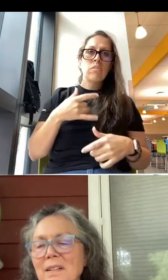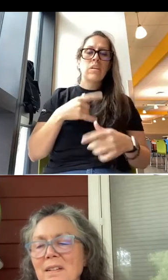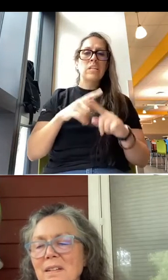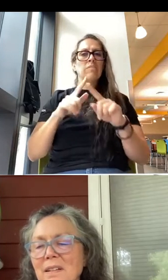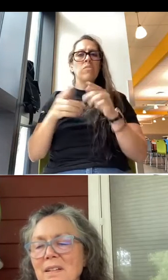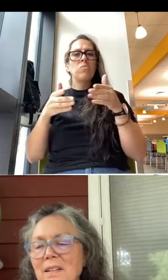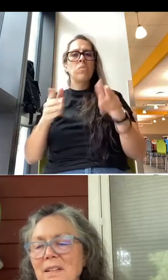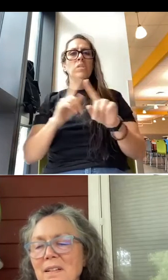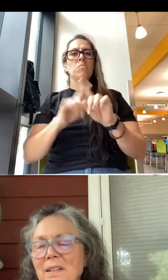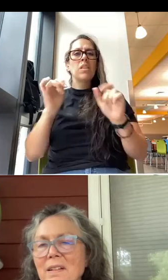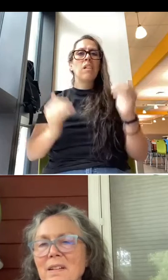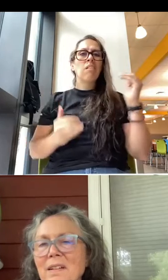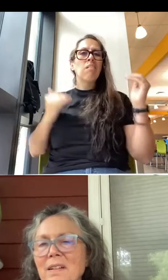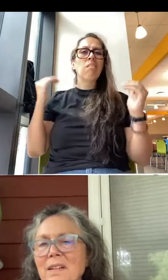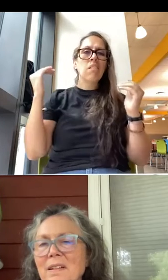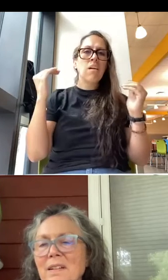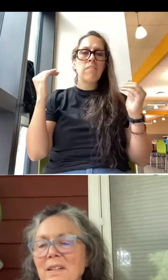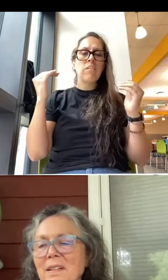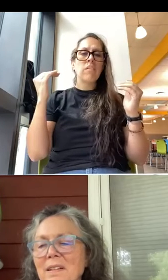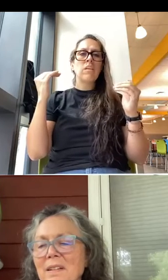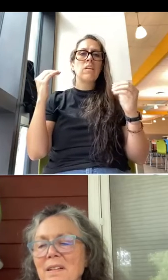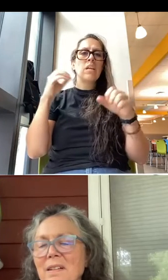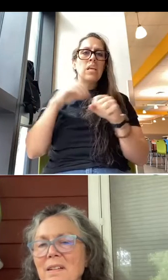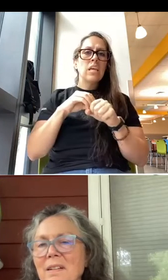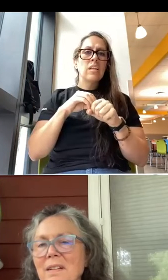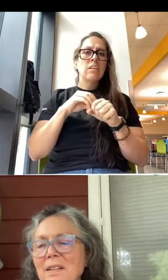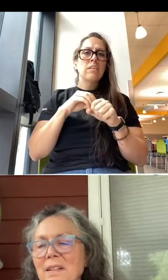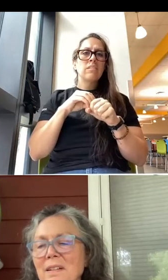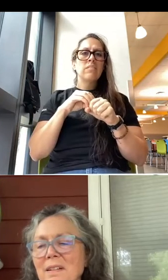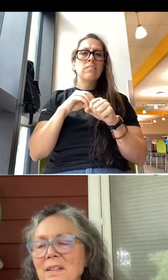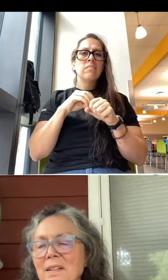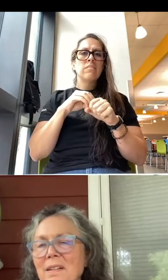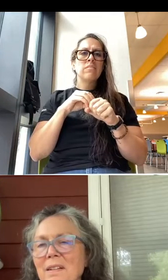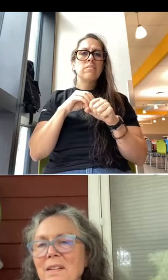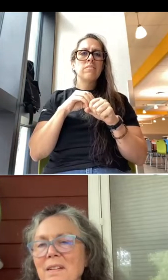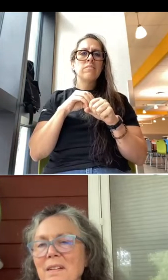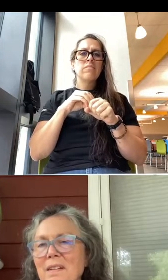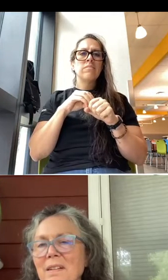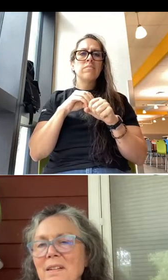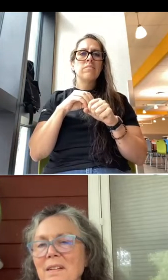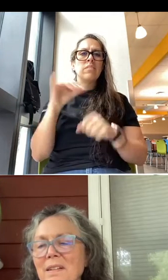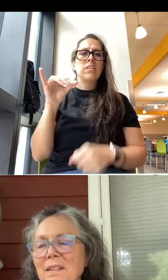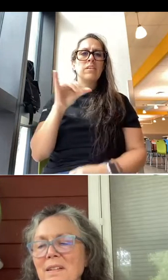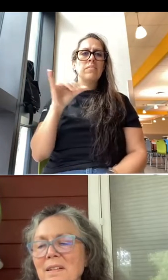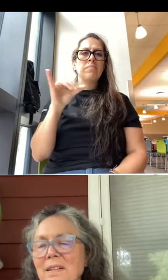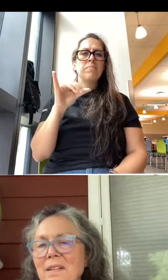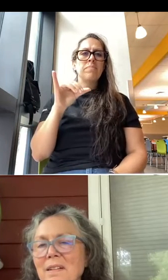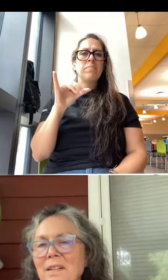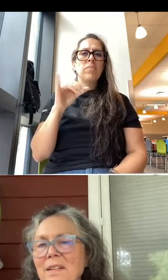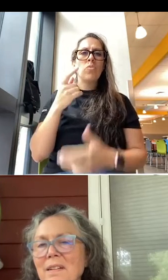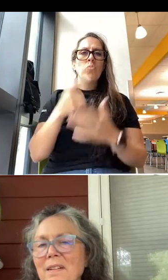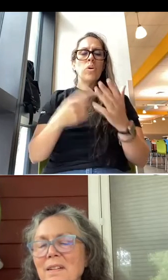the level of emotion in, you know, like what we've been doing, and with, like,